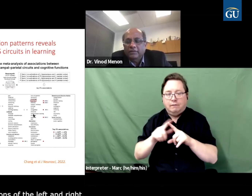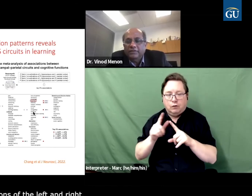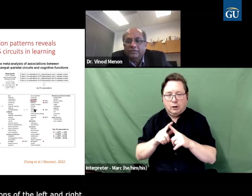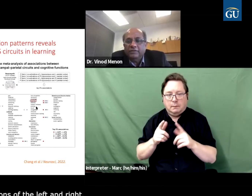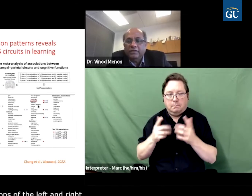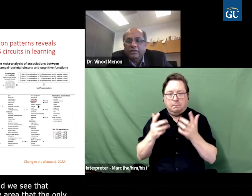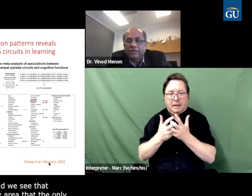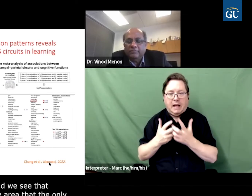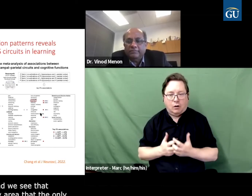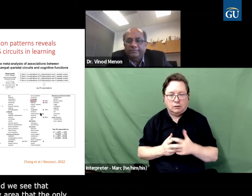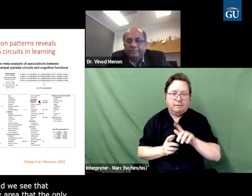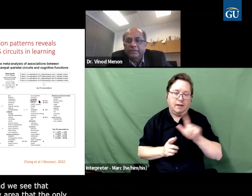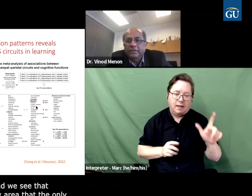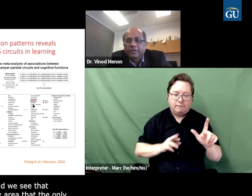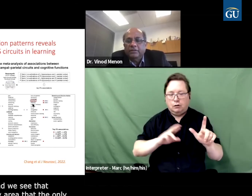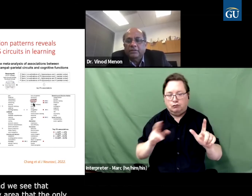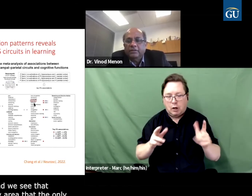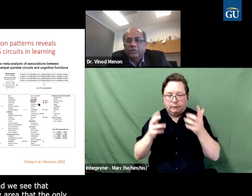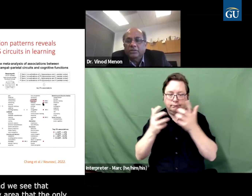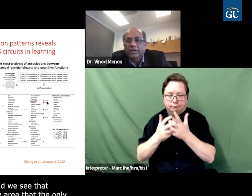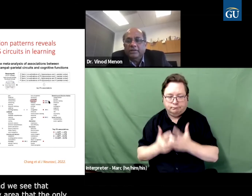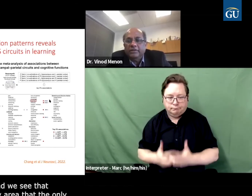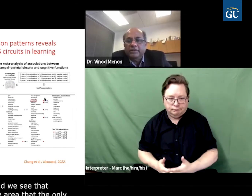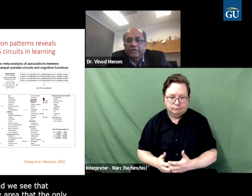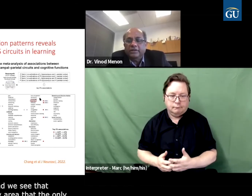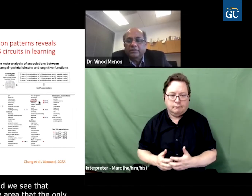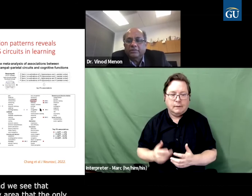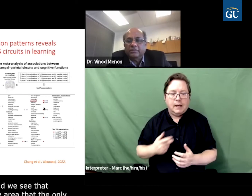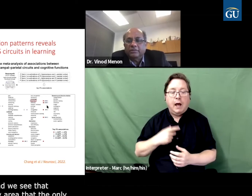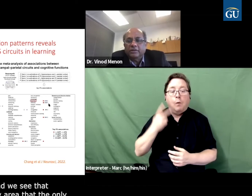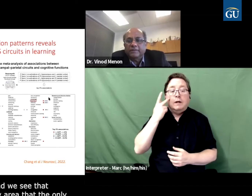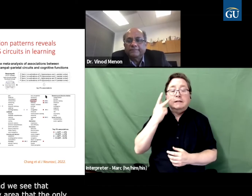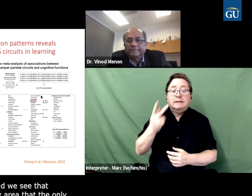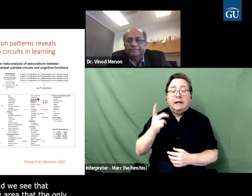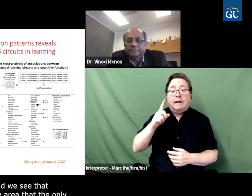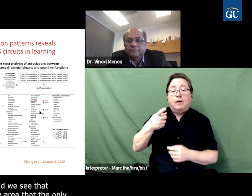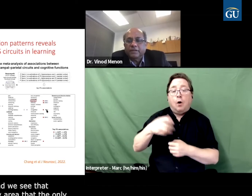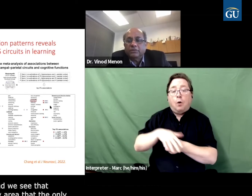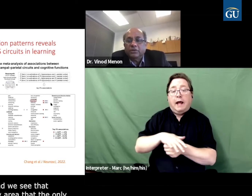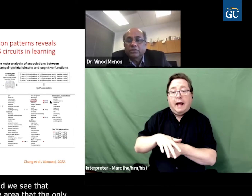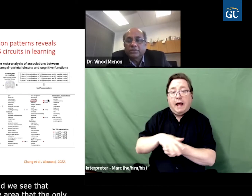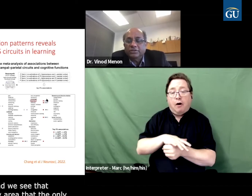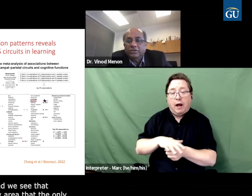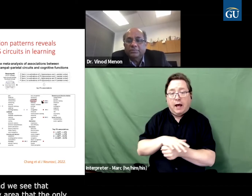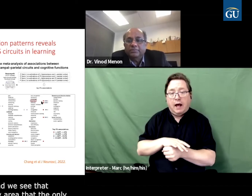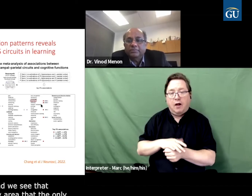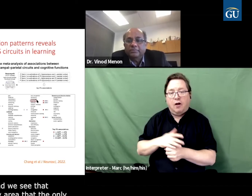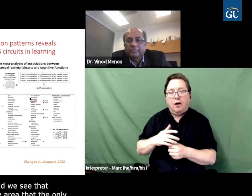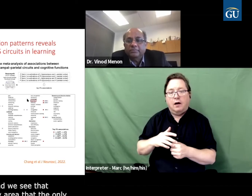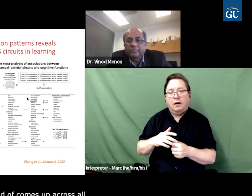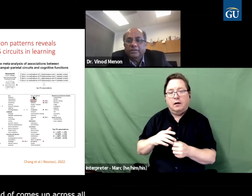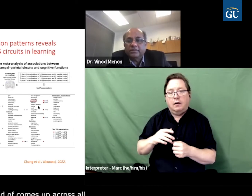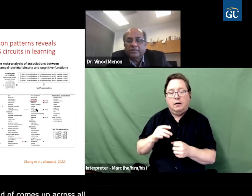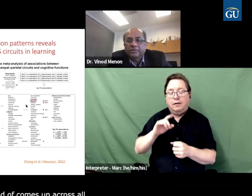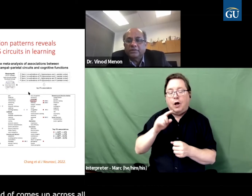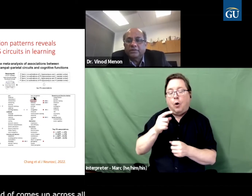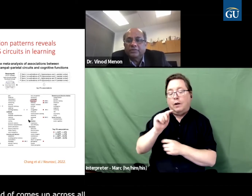right and we see that the only area that